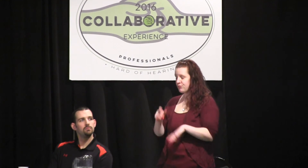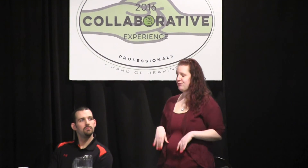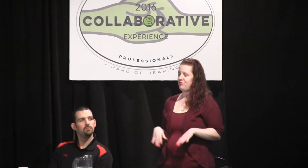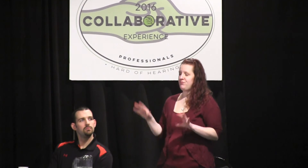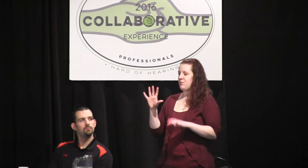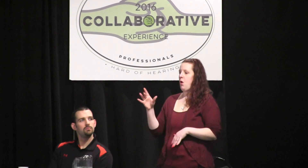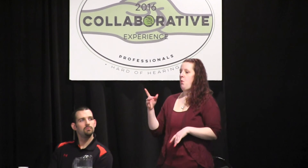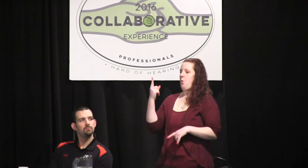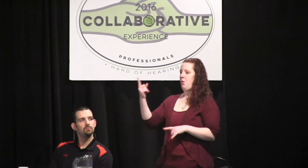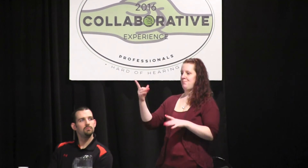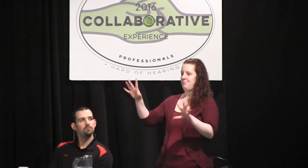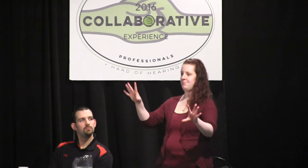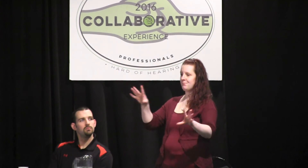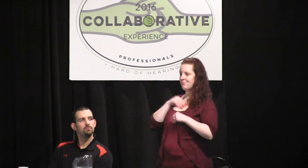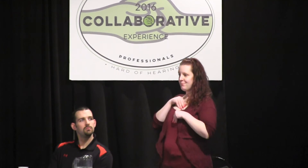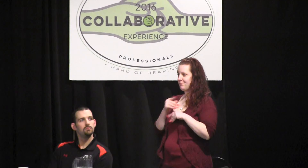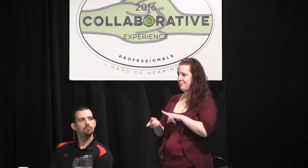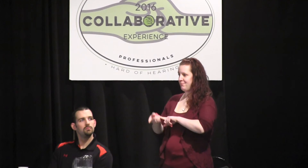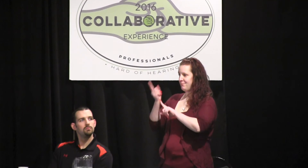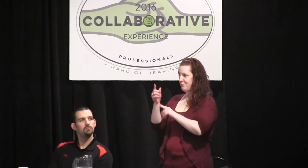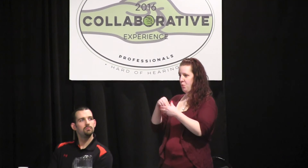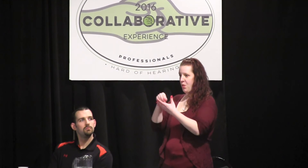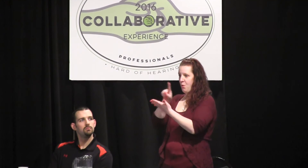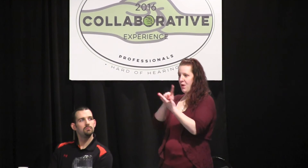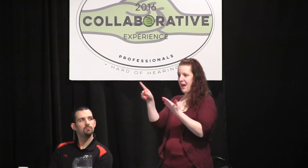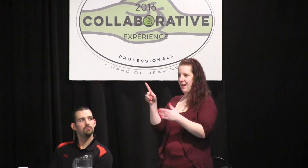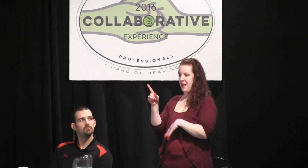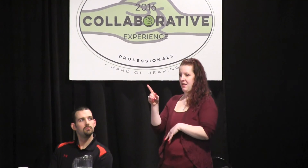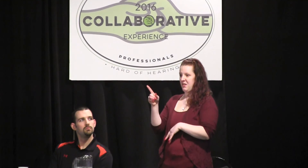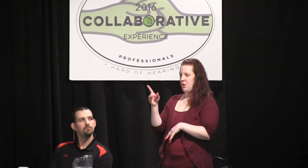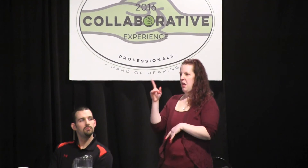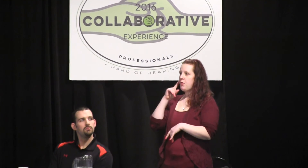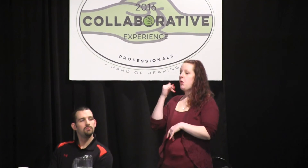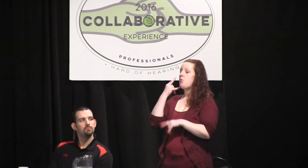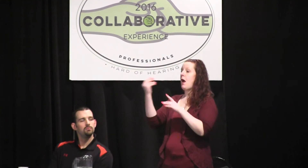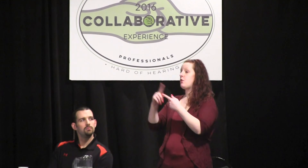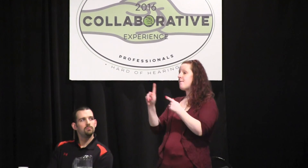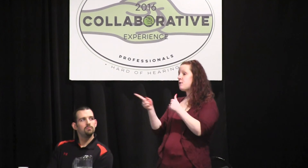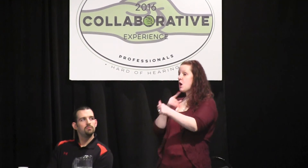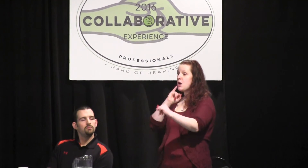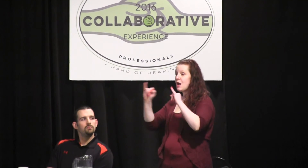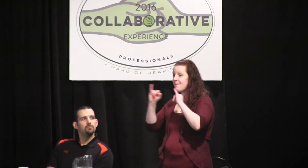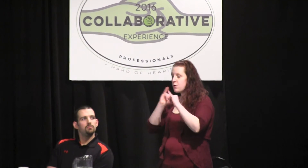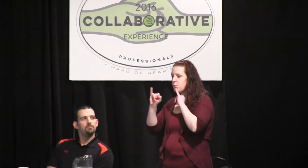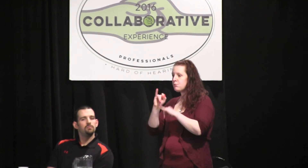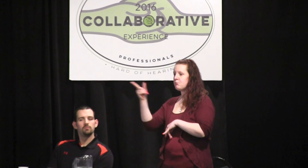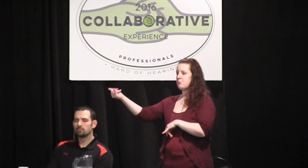about five calls for interviews, and I got accepted at one. Took about a week from